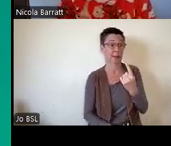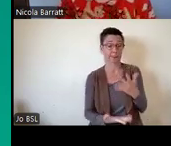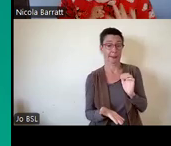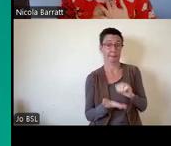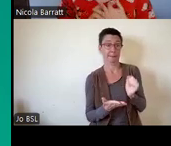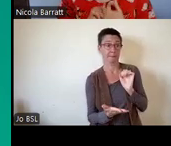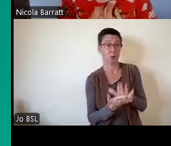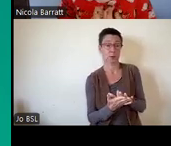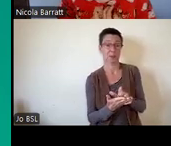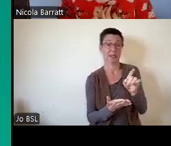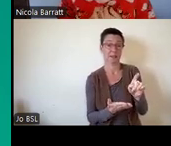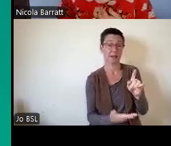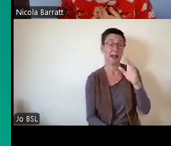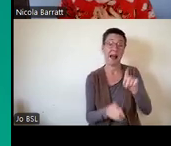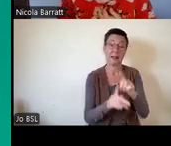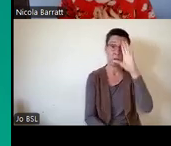They'll get a notification as well.